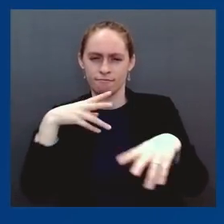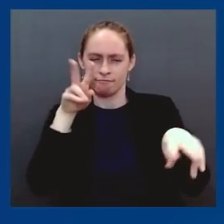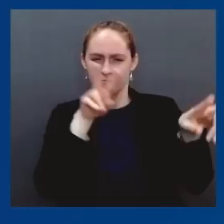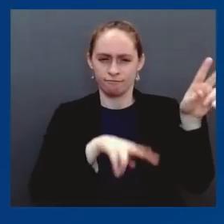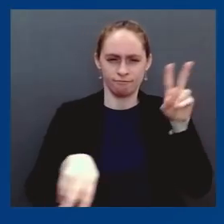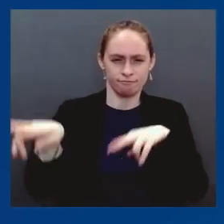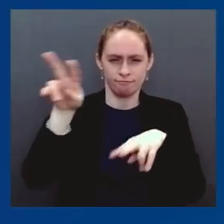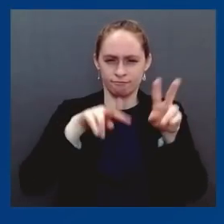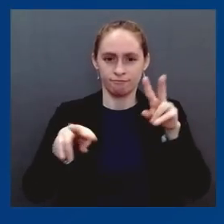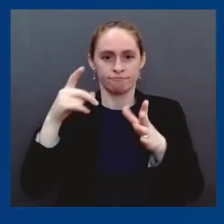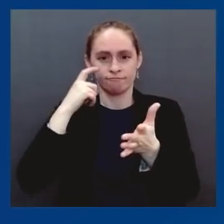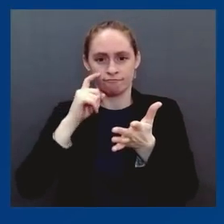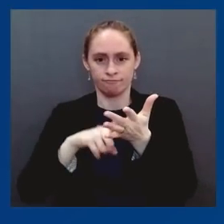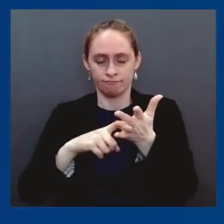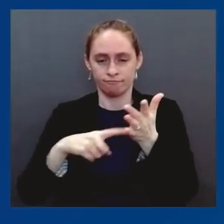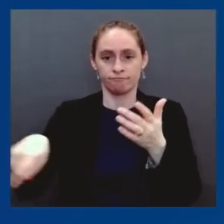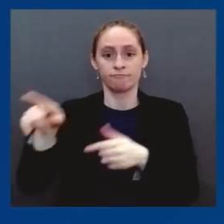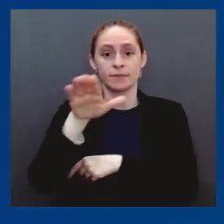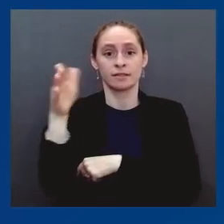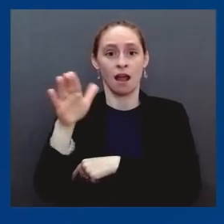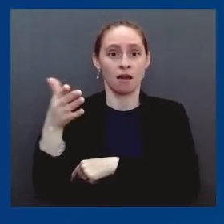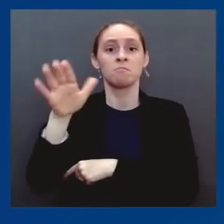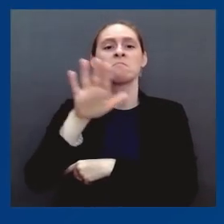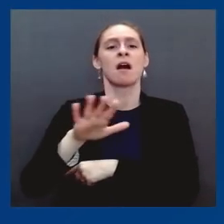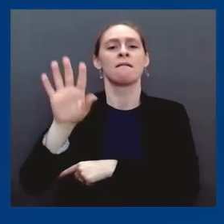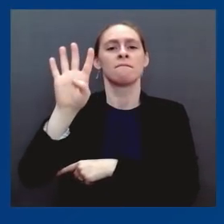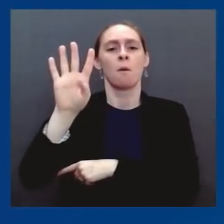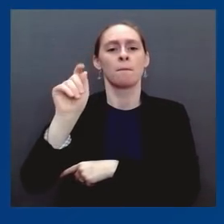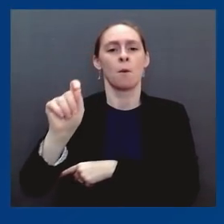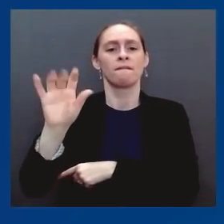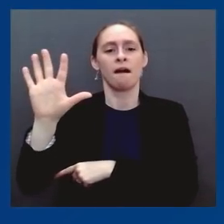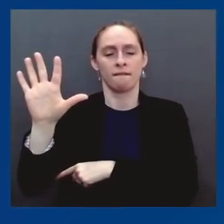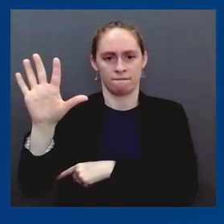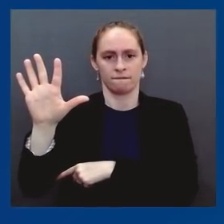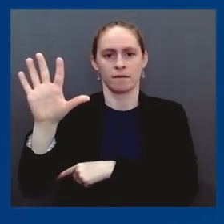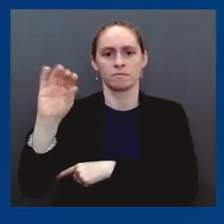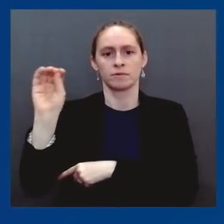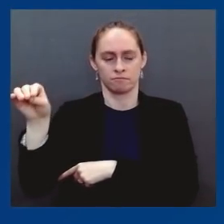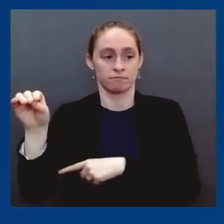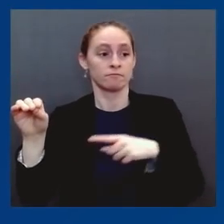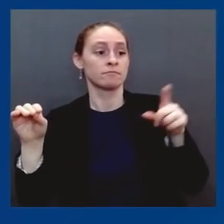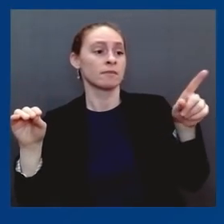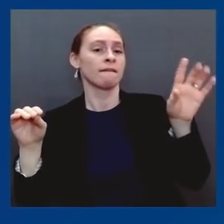ICU admissions: 1 percent from Omicron, 4.3 for others;